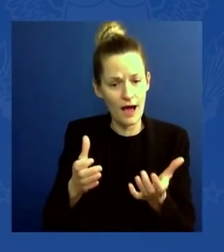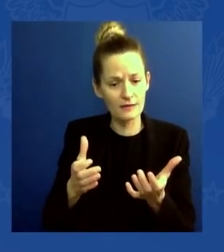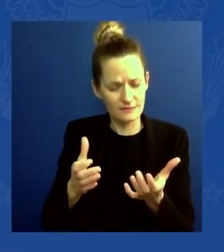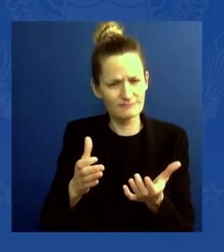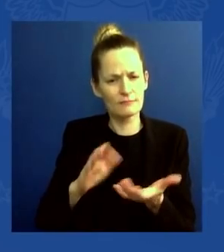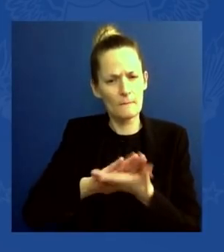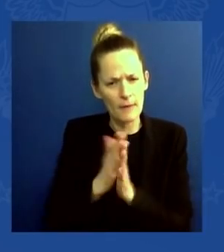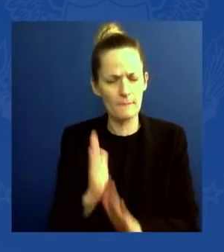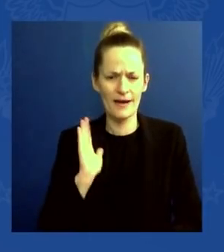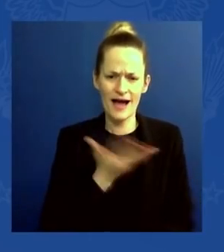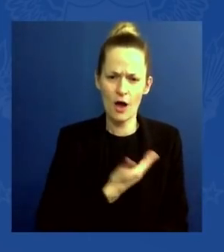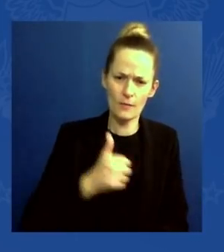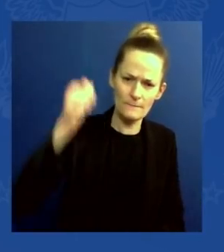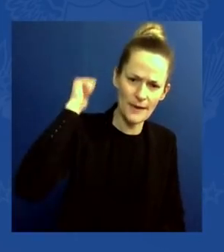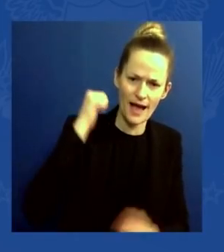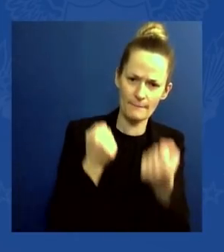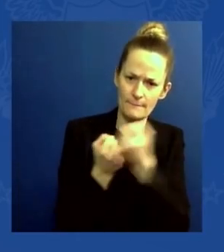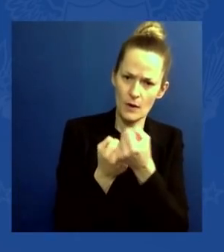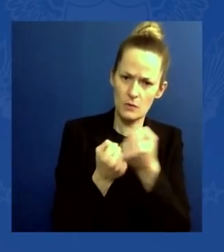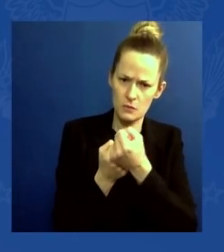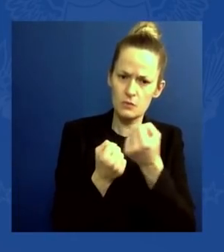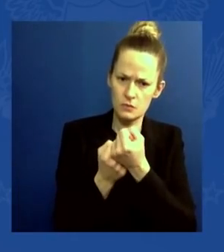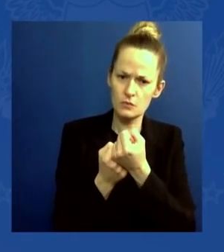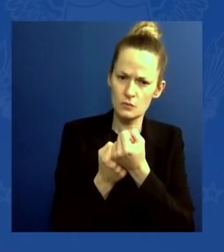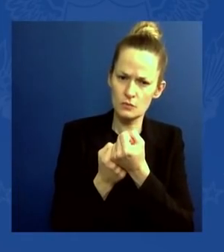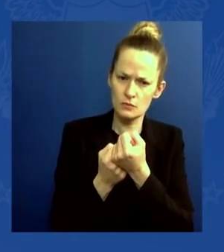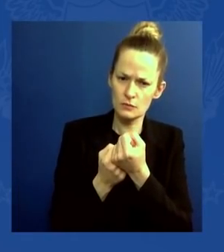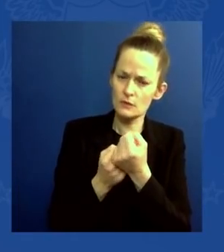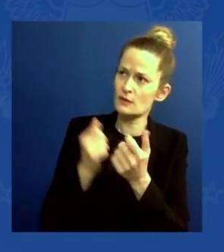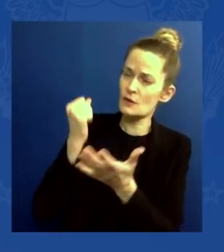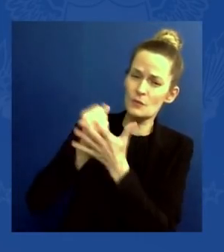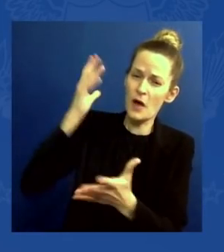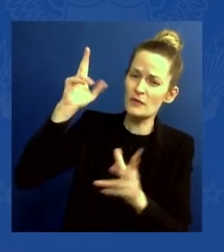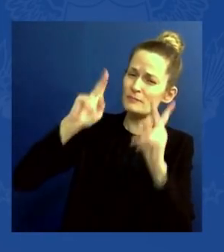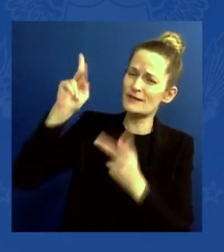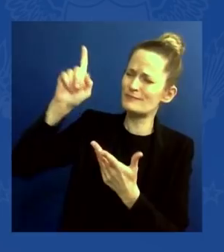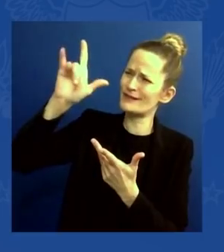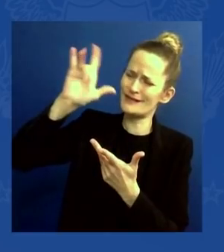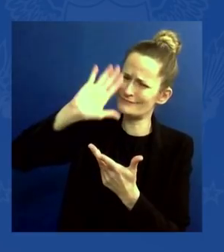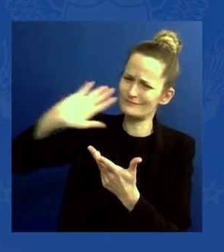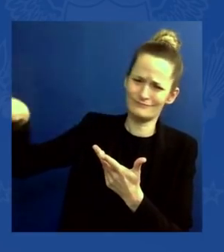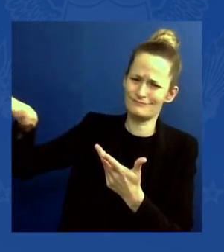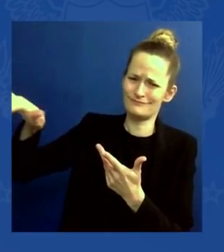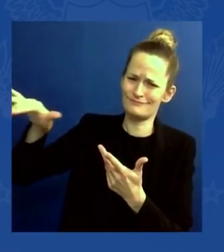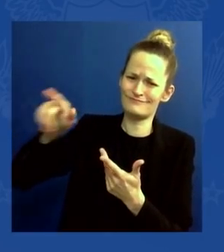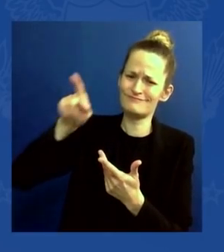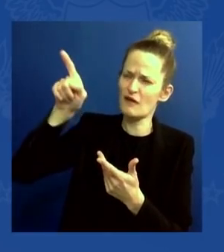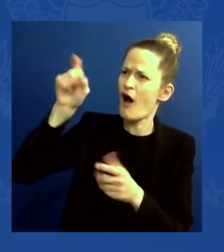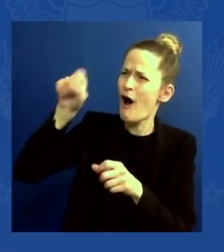but they didn't build the country. Hardworking middle-class folks are the ones that built this country.